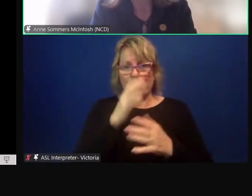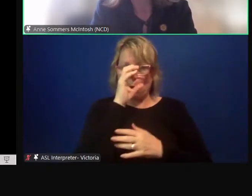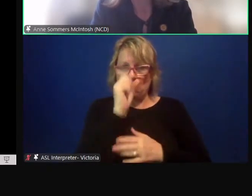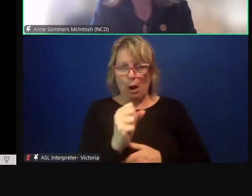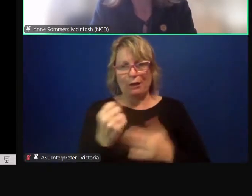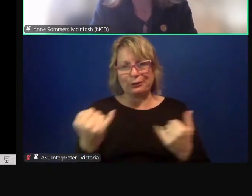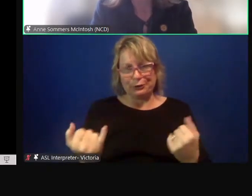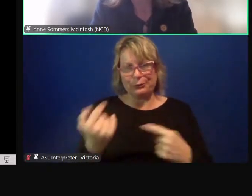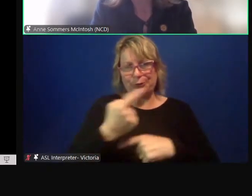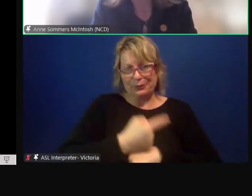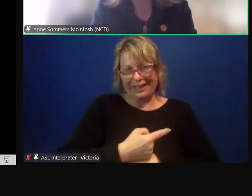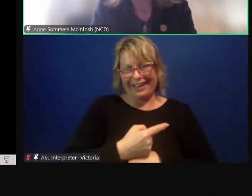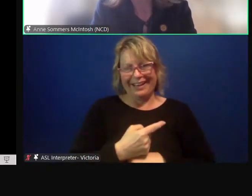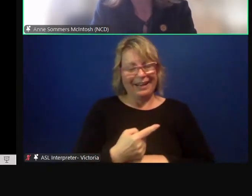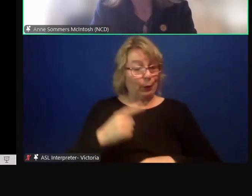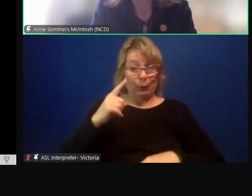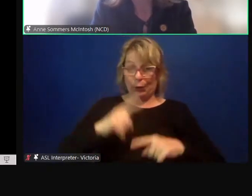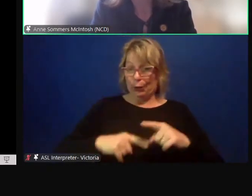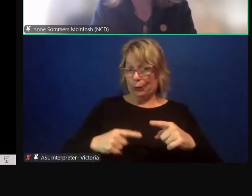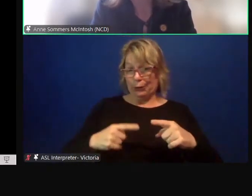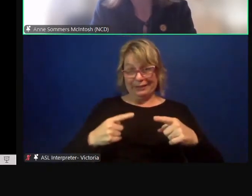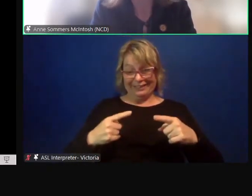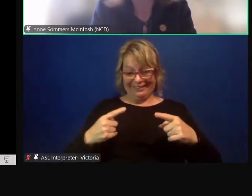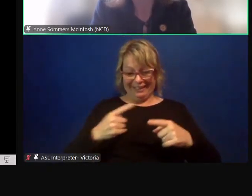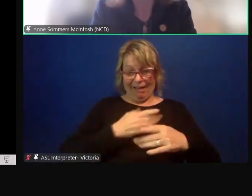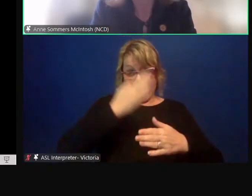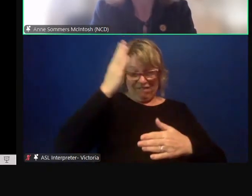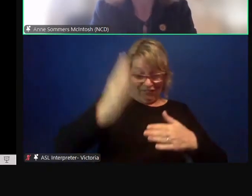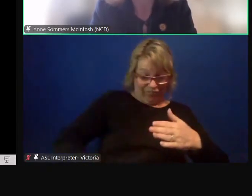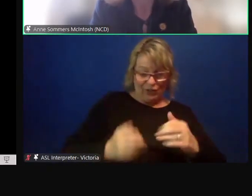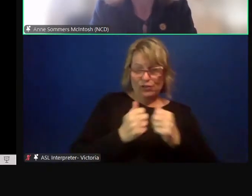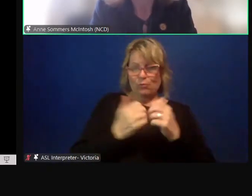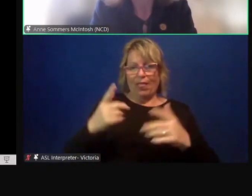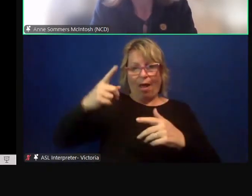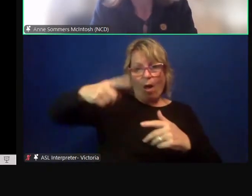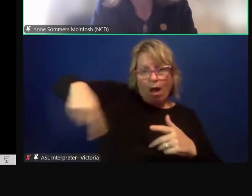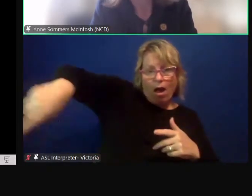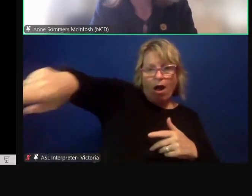So we could not have gotten to the framework finish line without all of them. They were